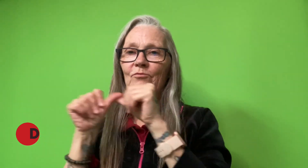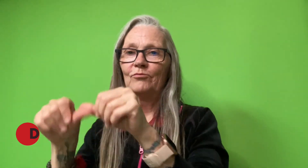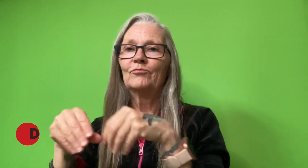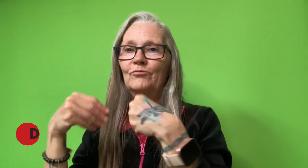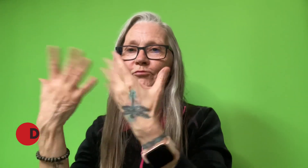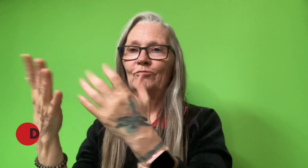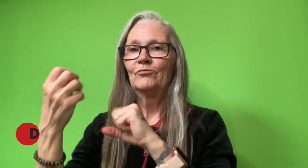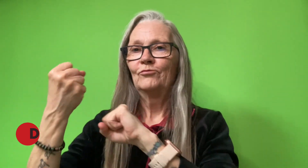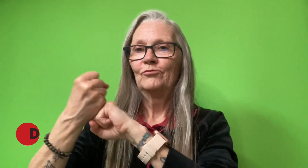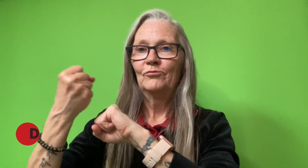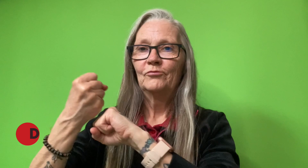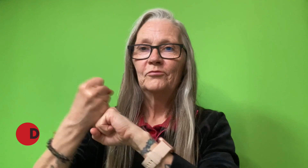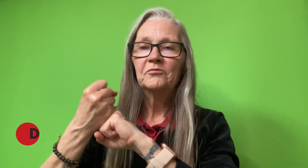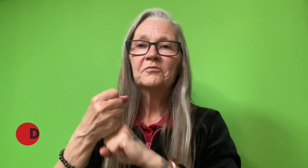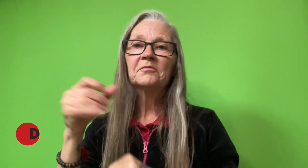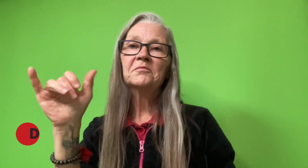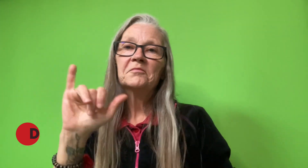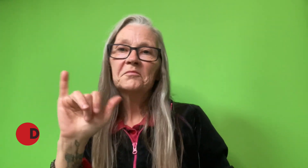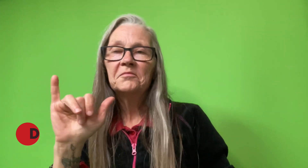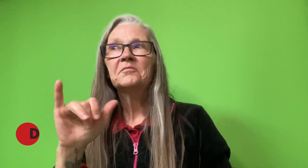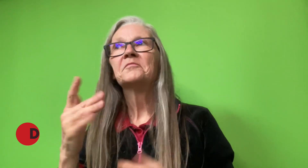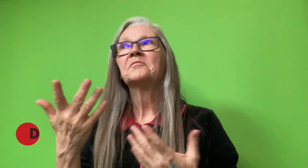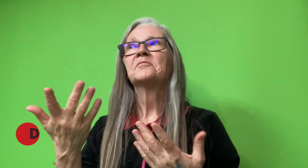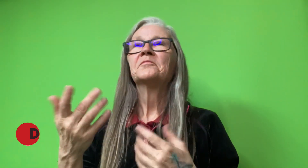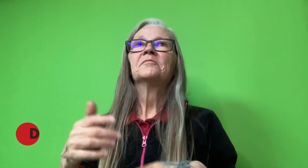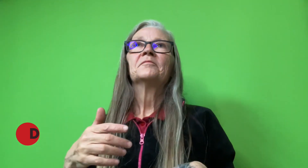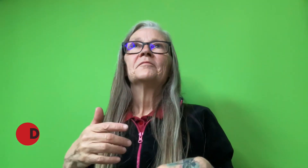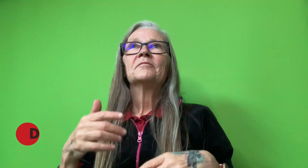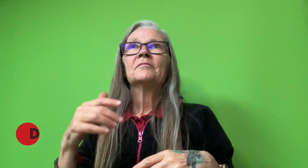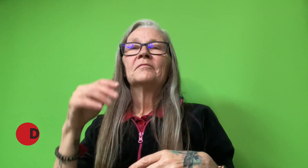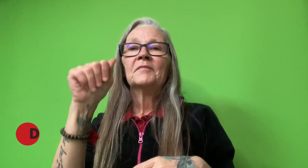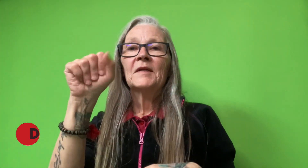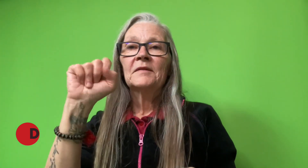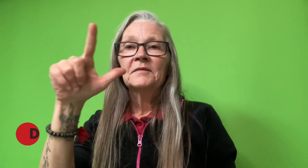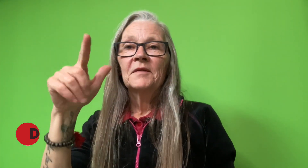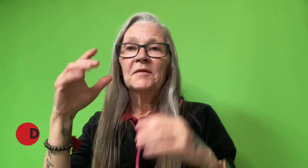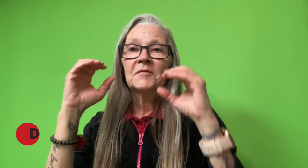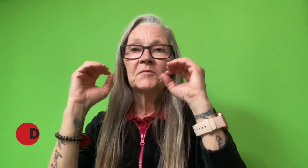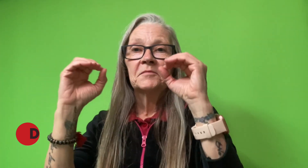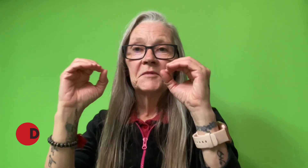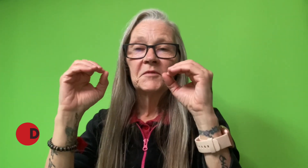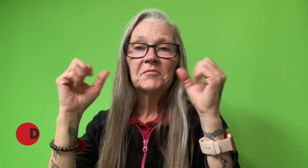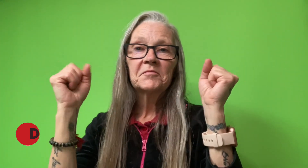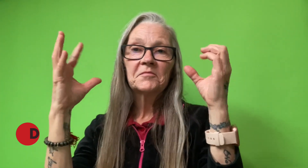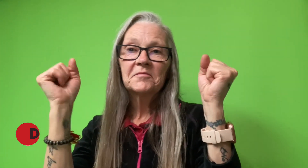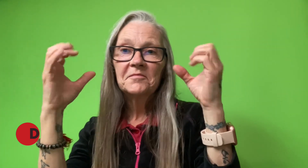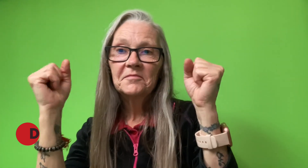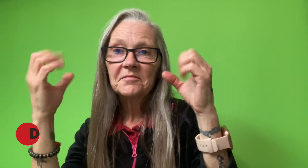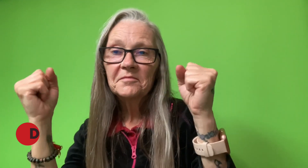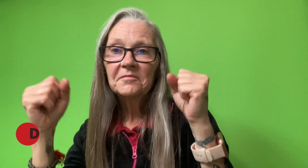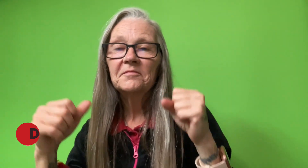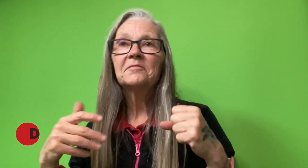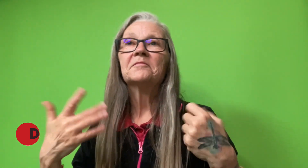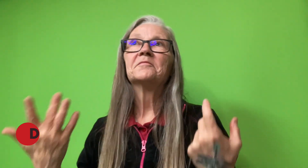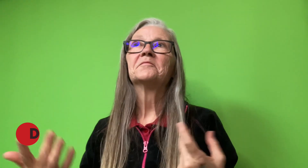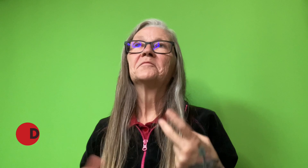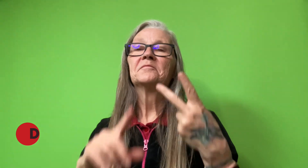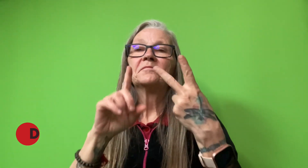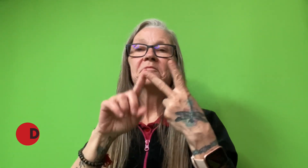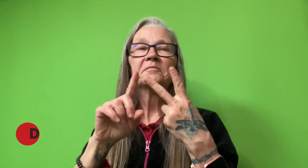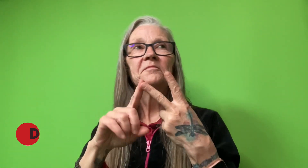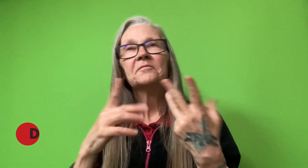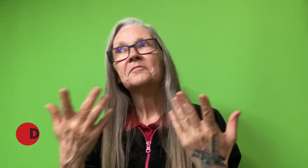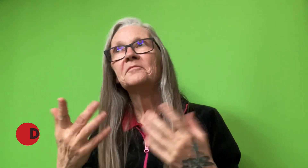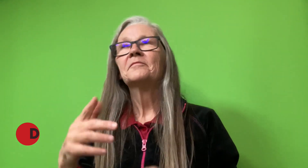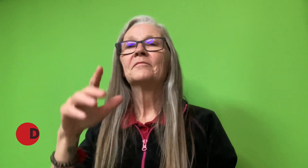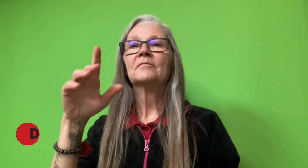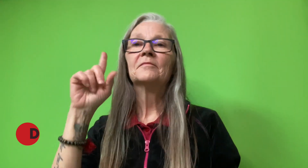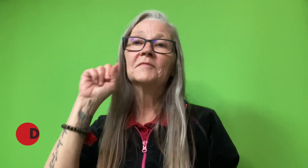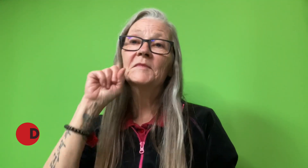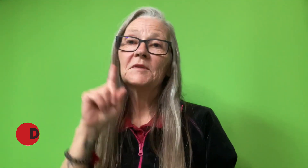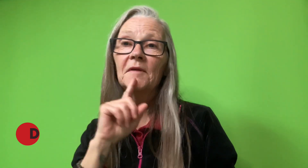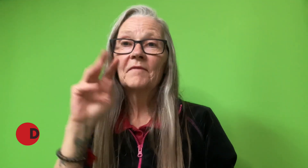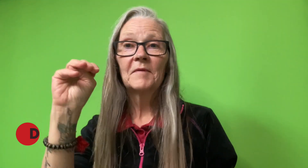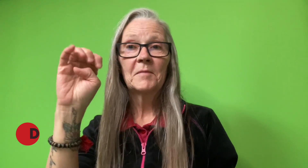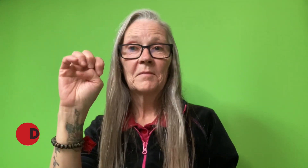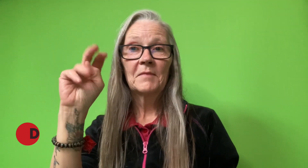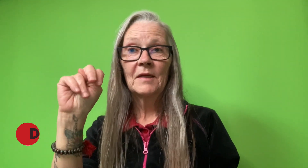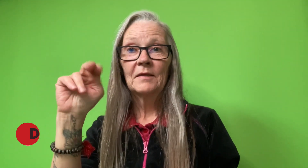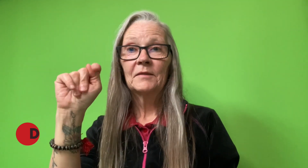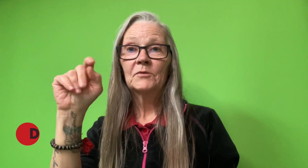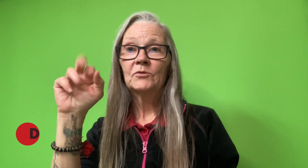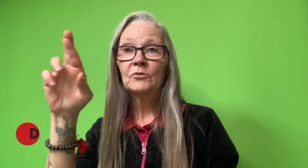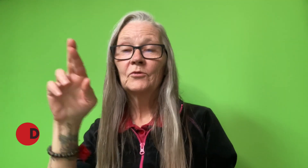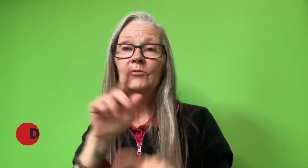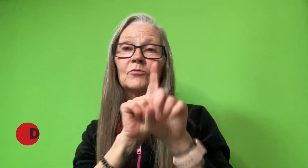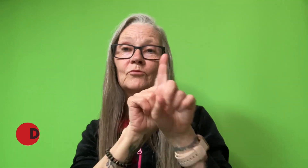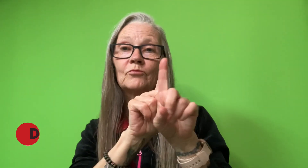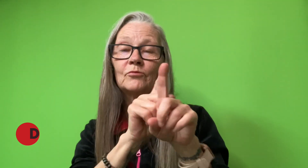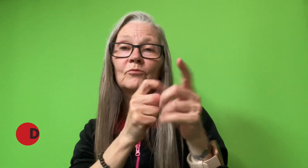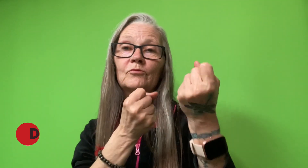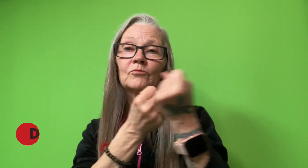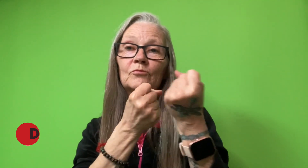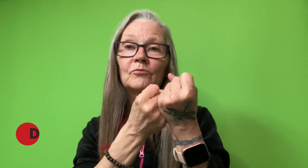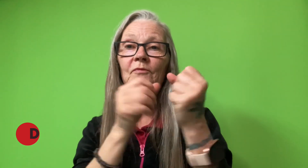We continue to provide support - teaching ASL, Deaf mentoring and